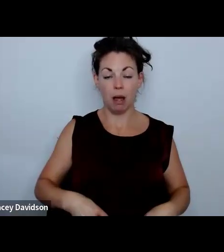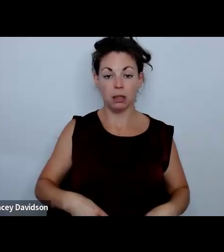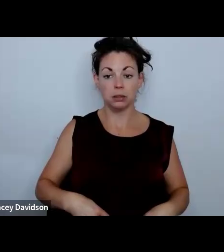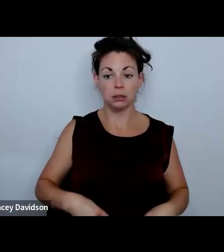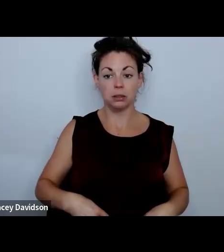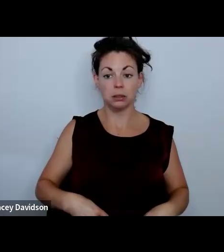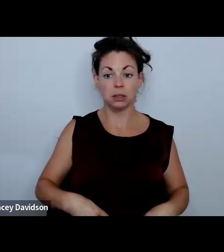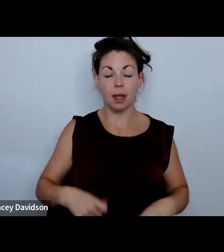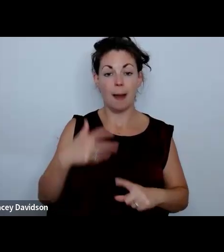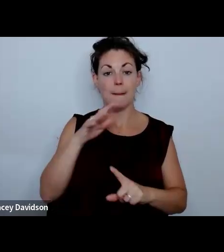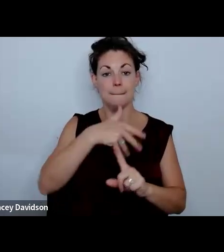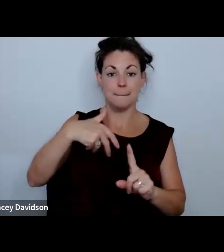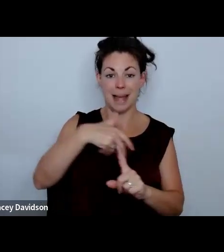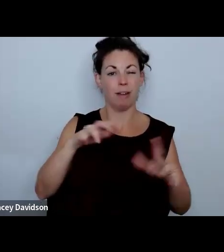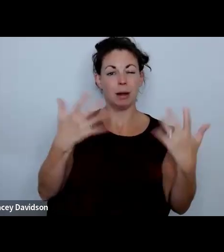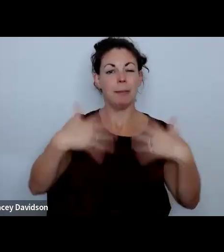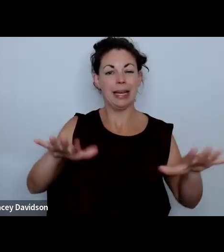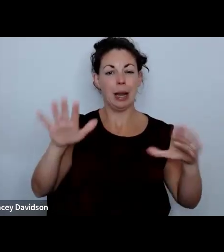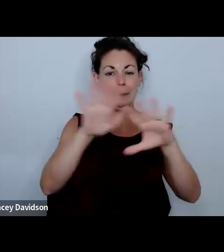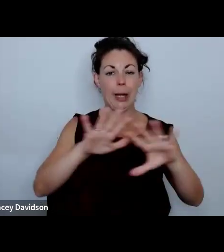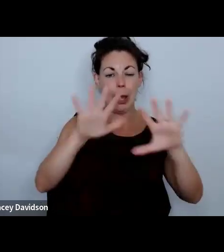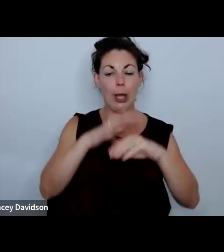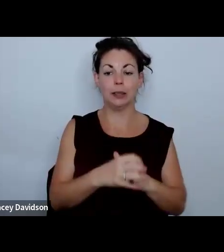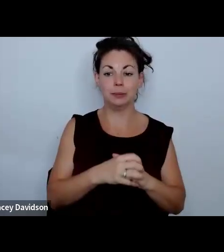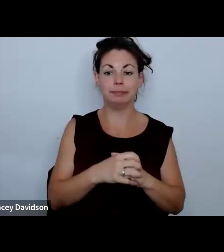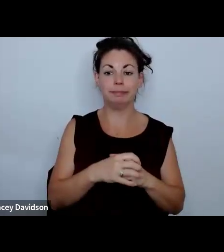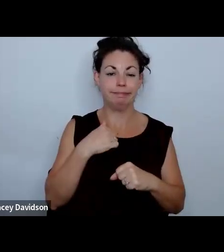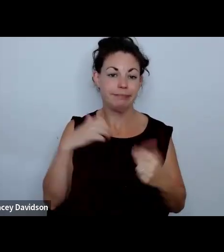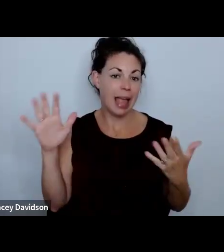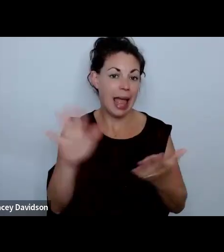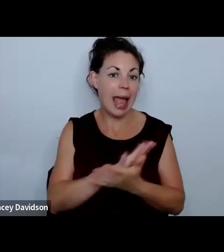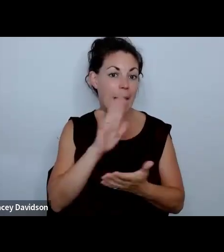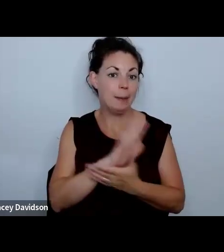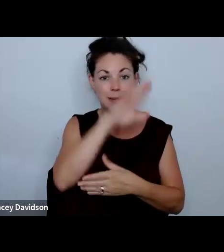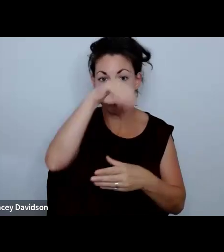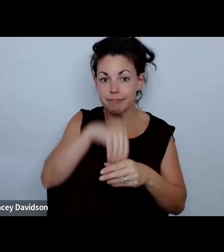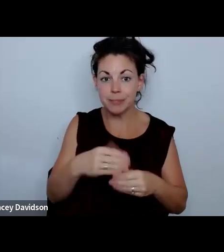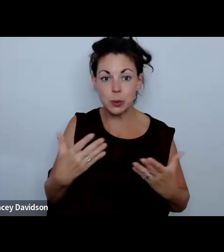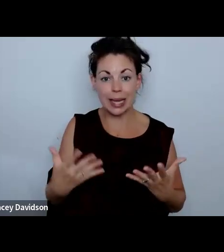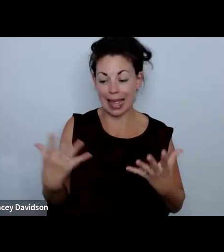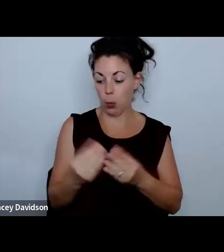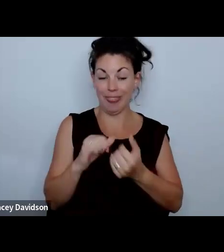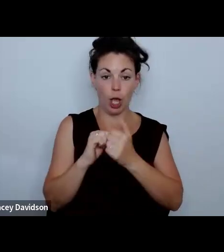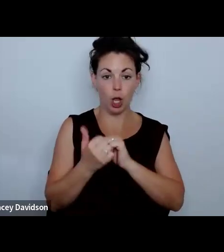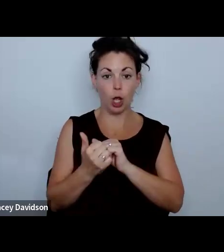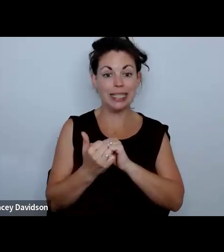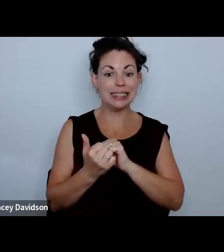a bit later. What I wanted to do was introduce Policy Connect and talk a little bit about my own